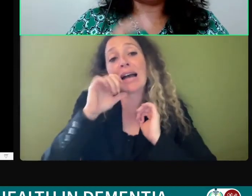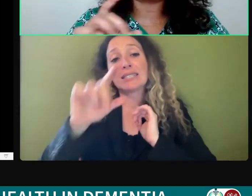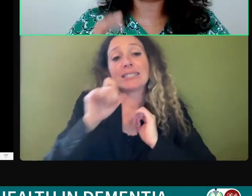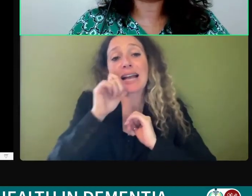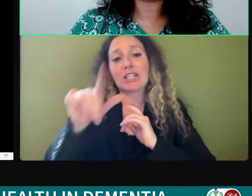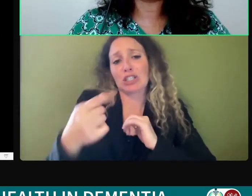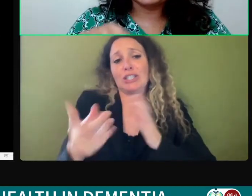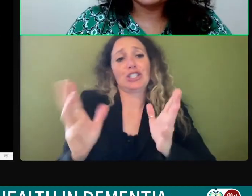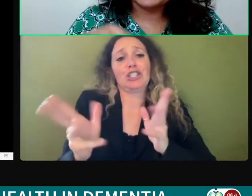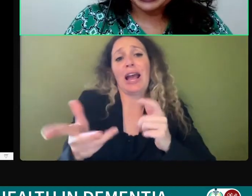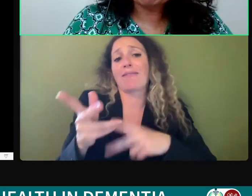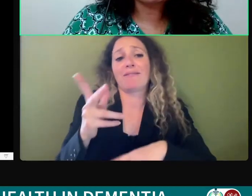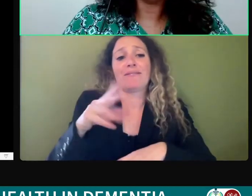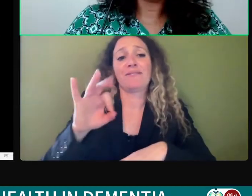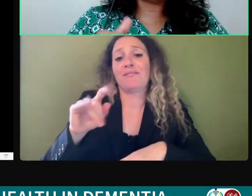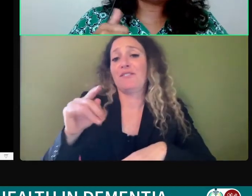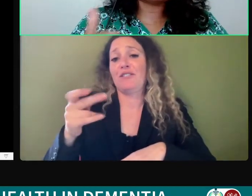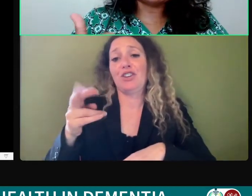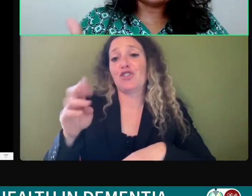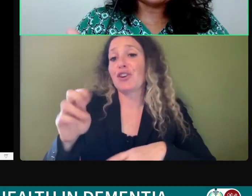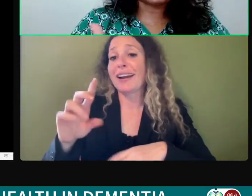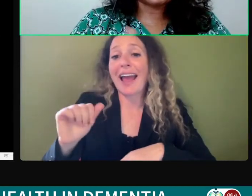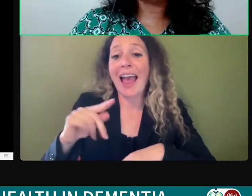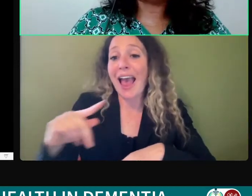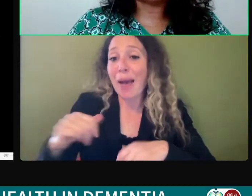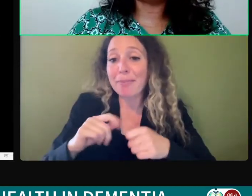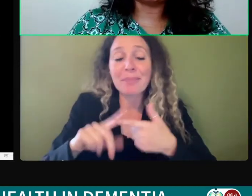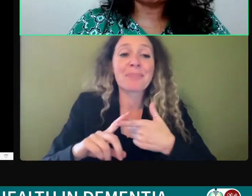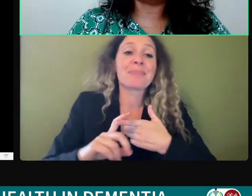they're having trouble with is that app. So some way to actually call on a telephone and